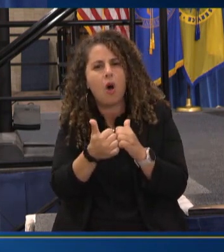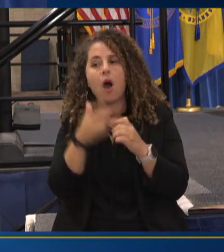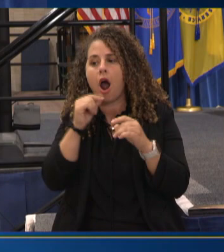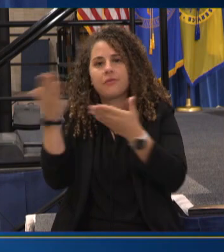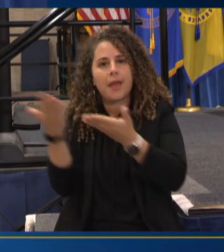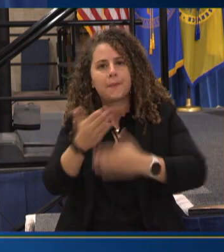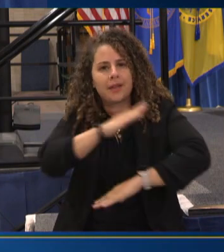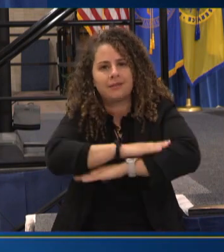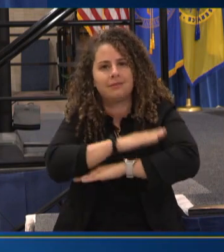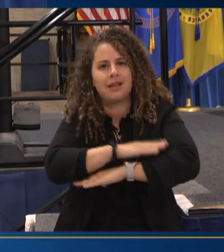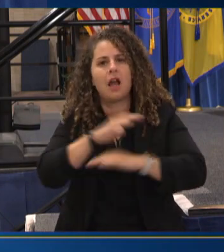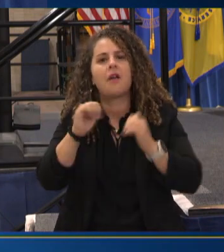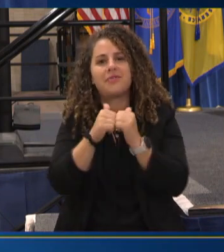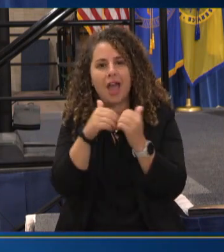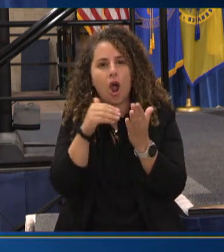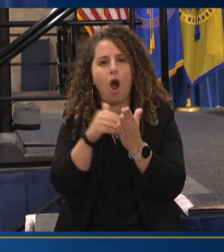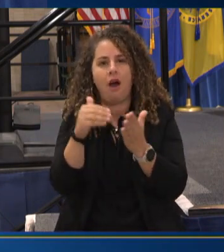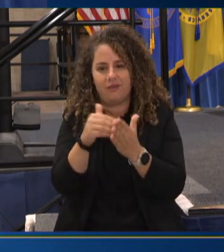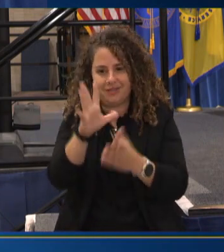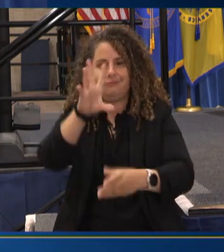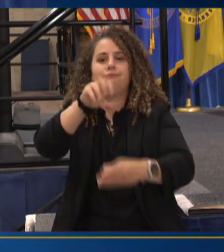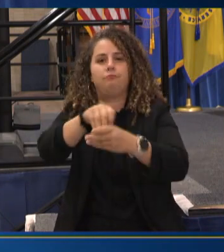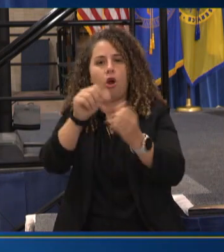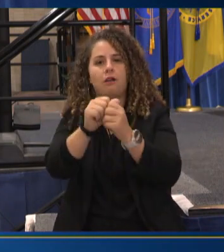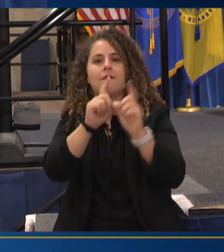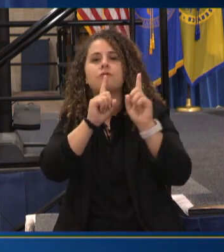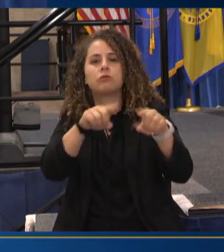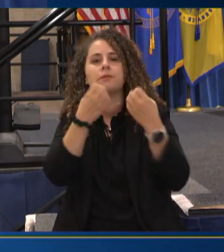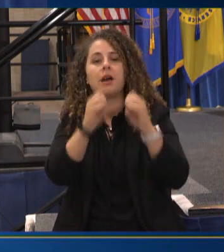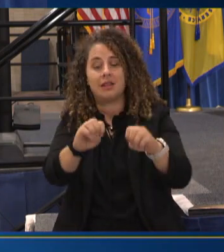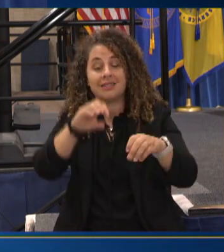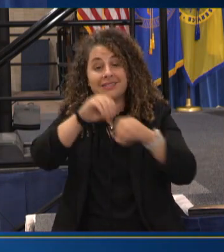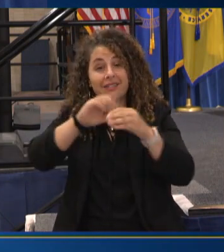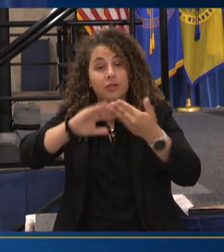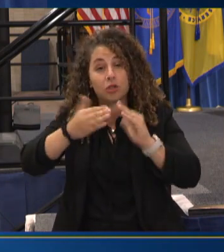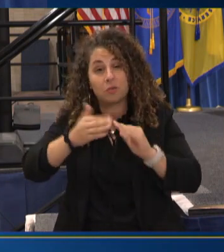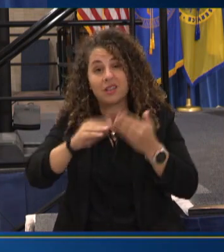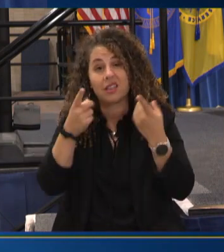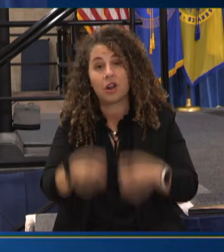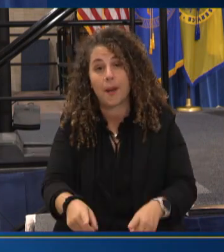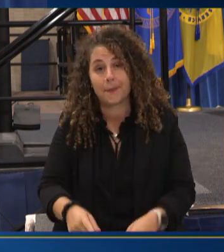they're so often a part of the response efforts in communities.